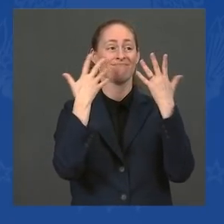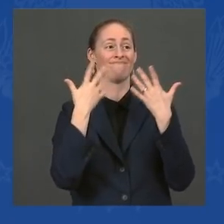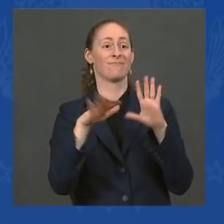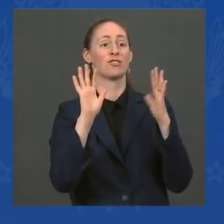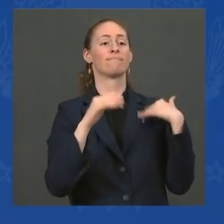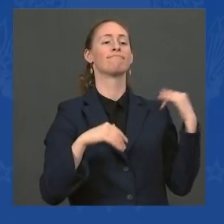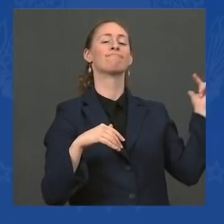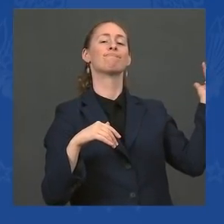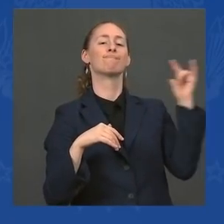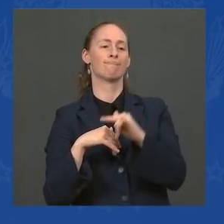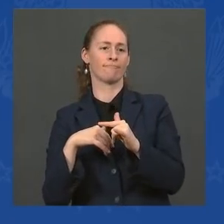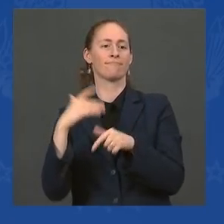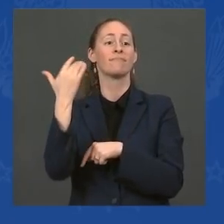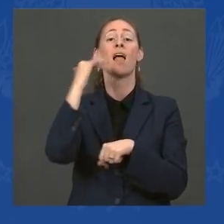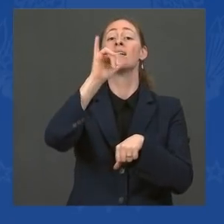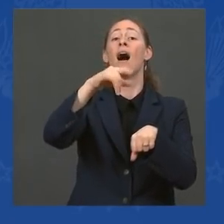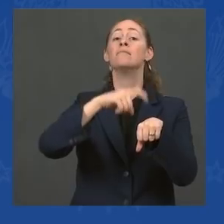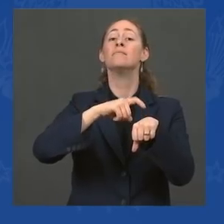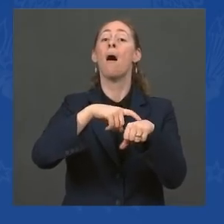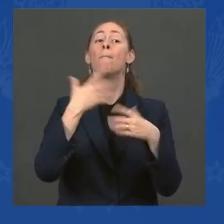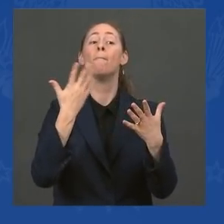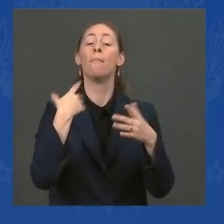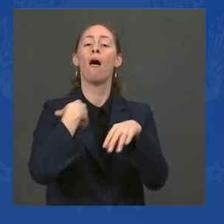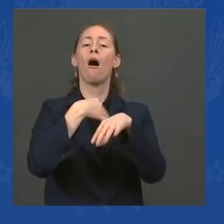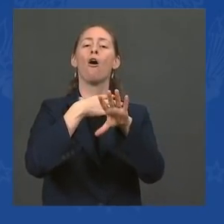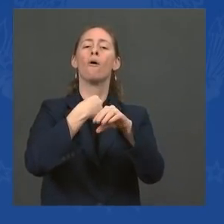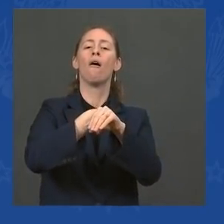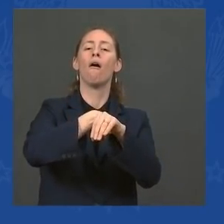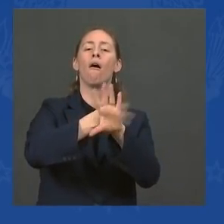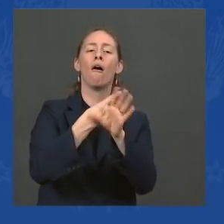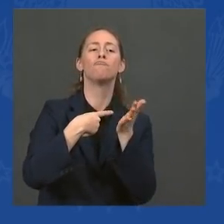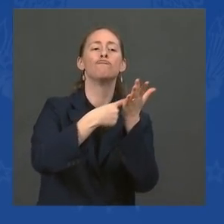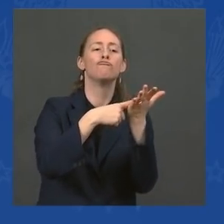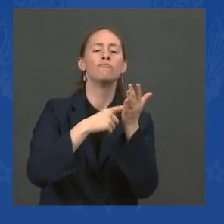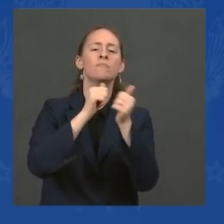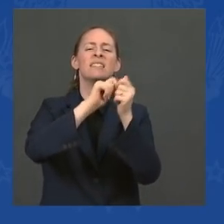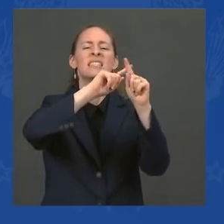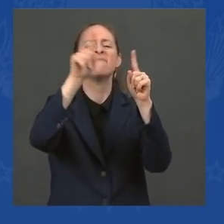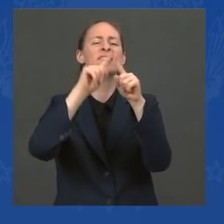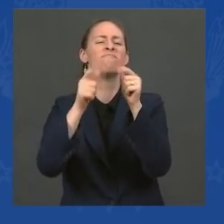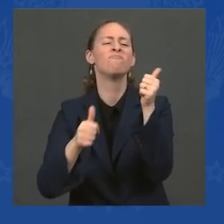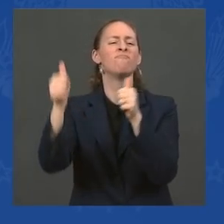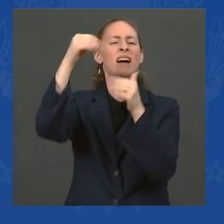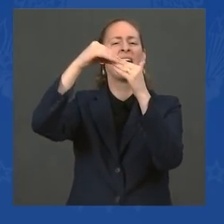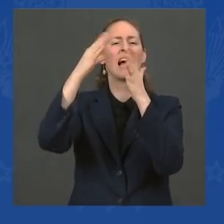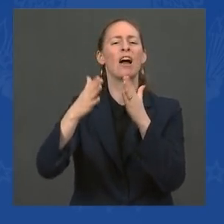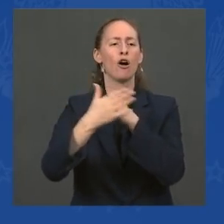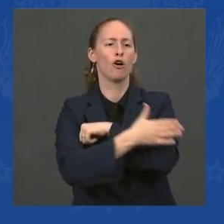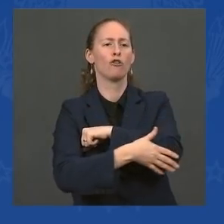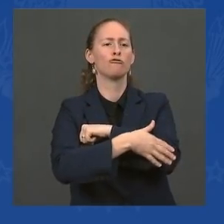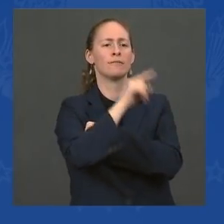with my colleagues and heads of state -- I know Brian Moynihan knows about this as well --